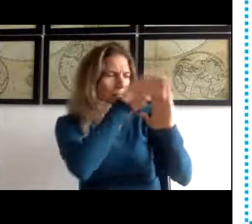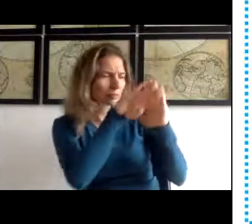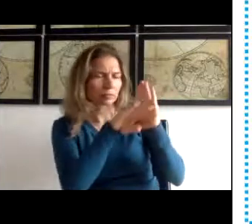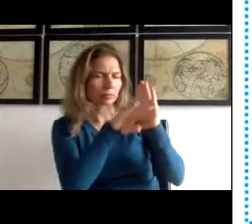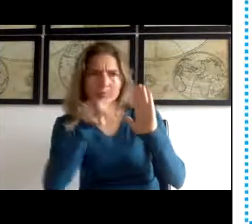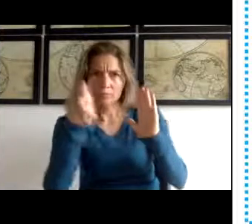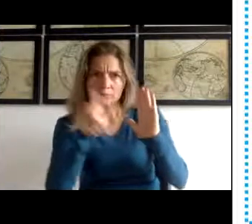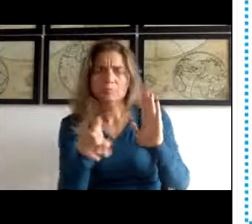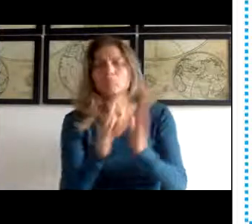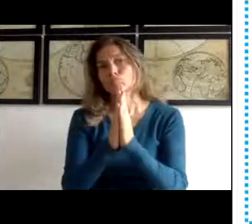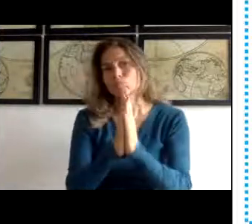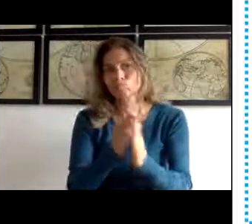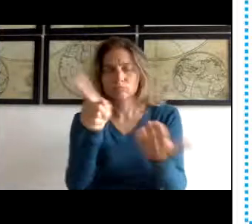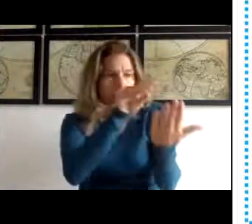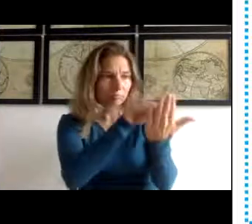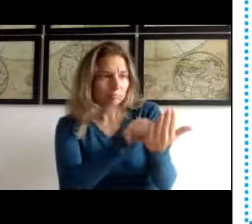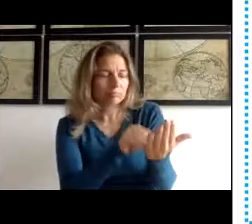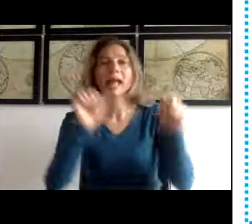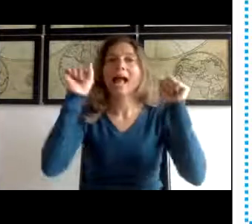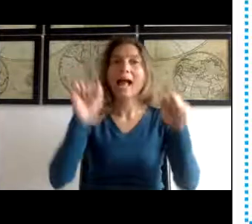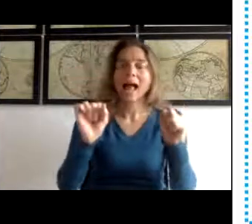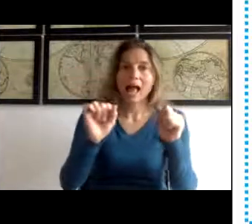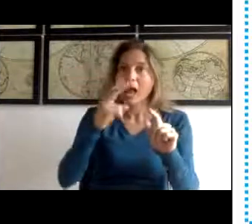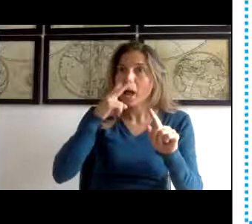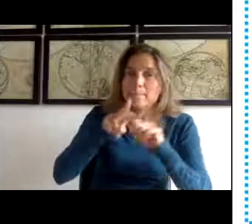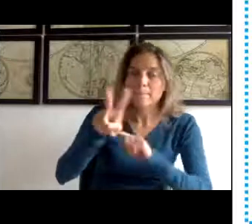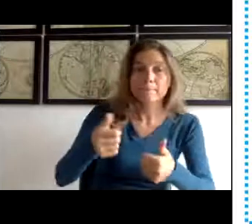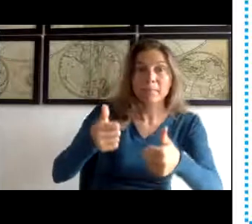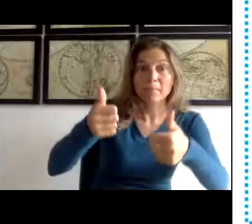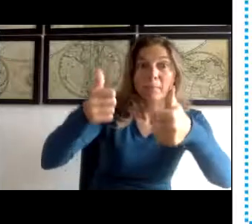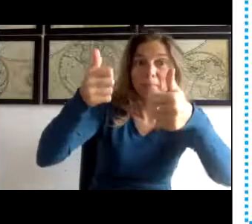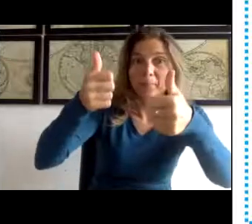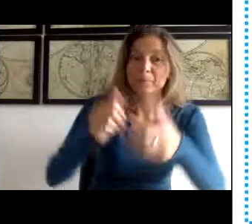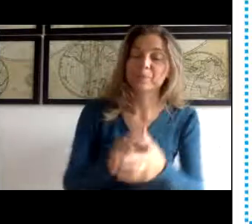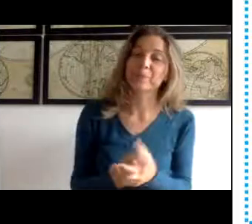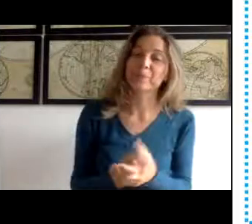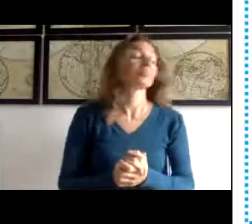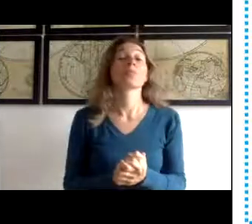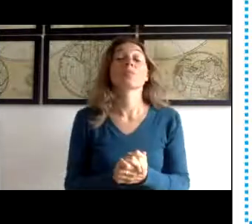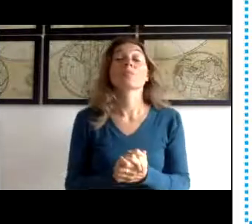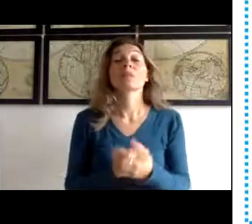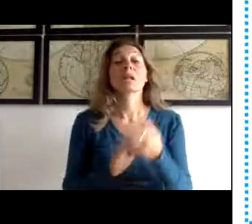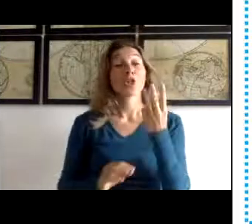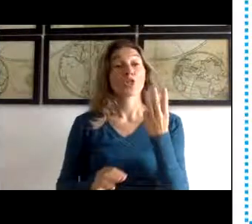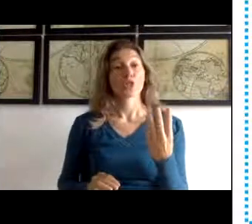You can download the presentations of the speakers in the Handout section.